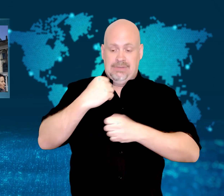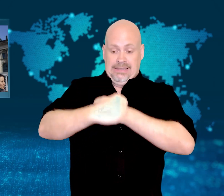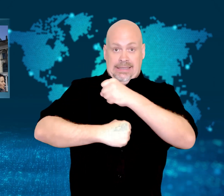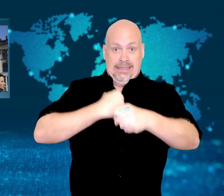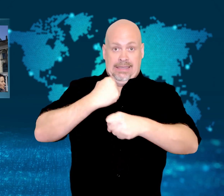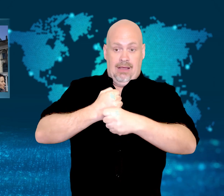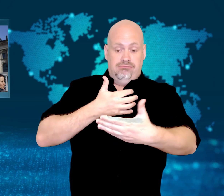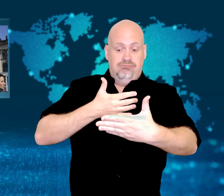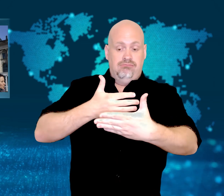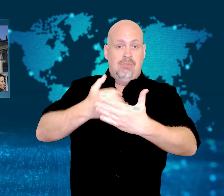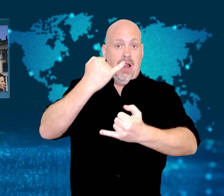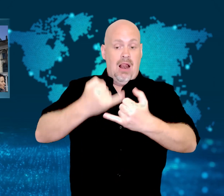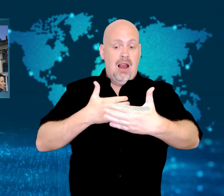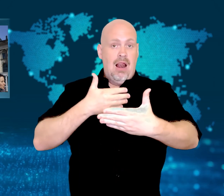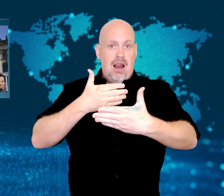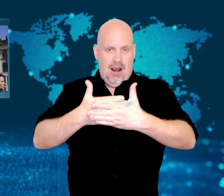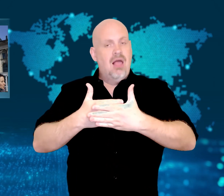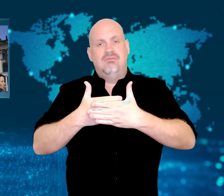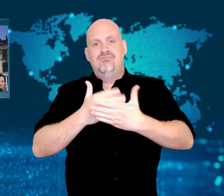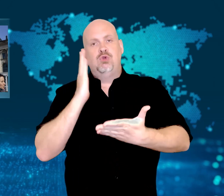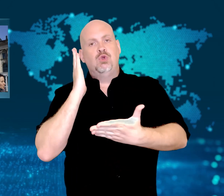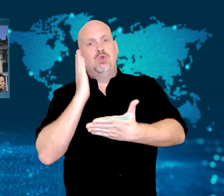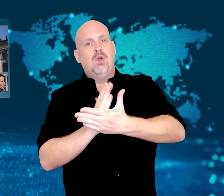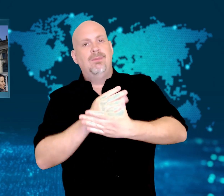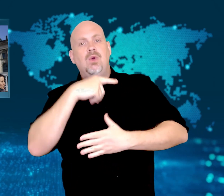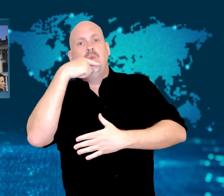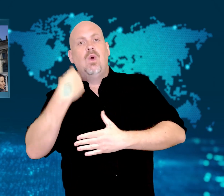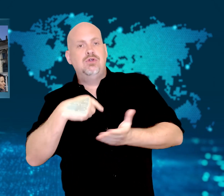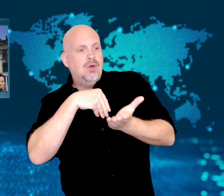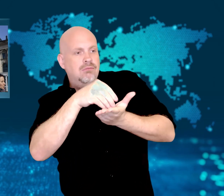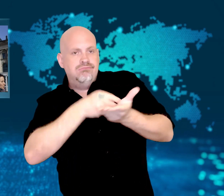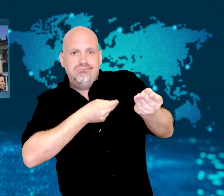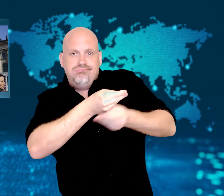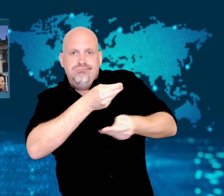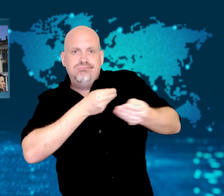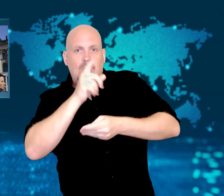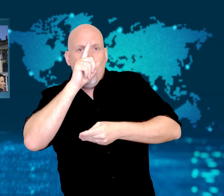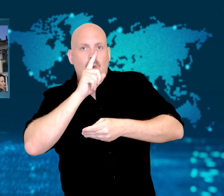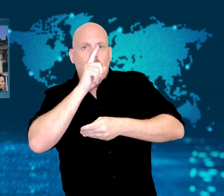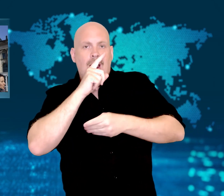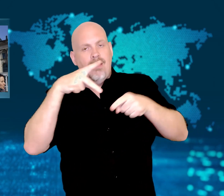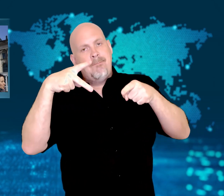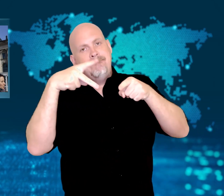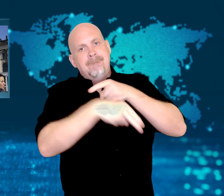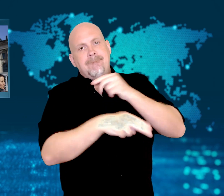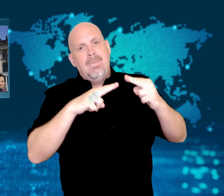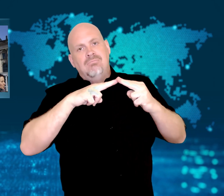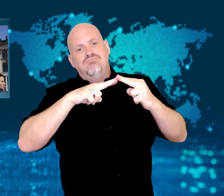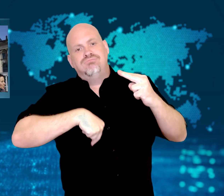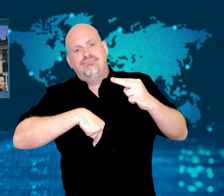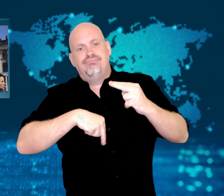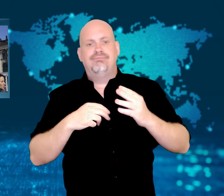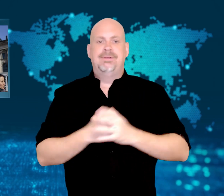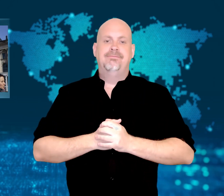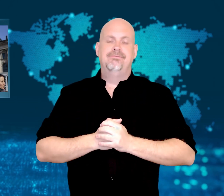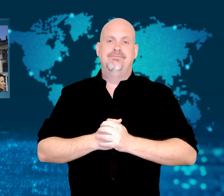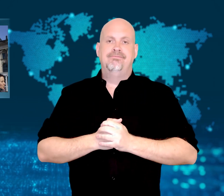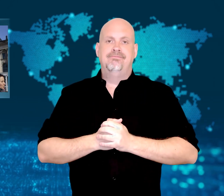Almost half of Russia's international reserves